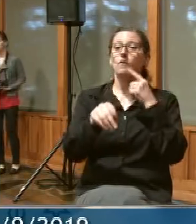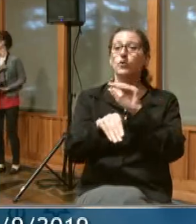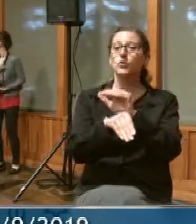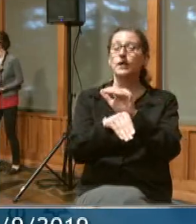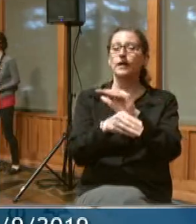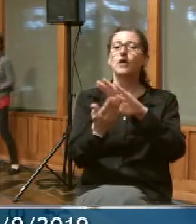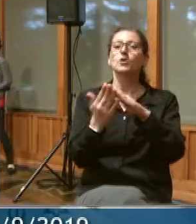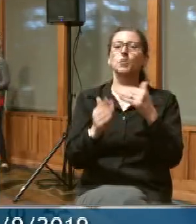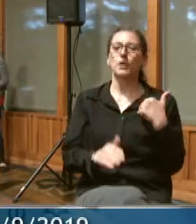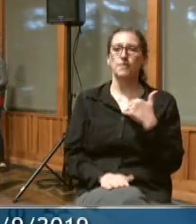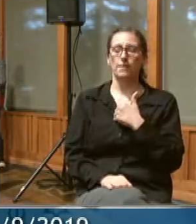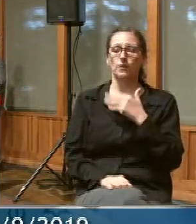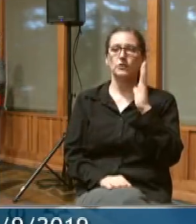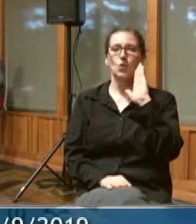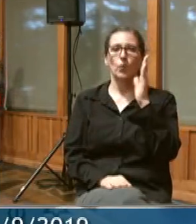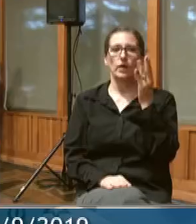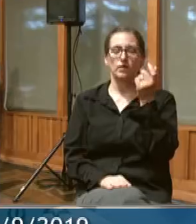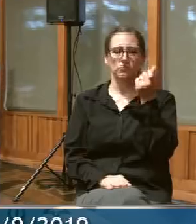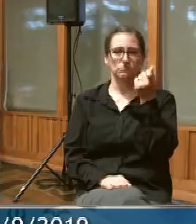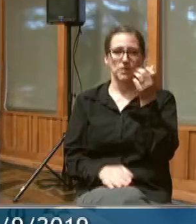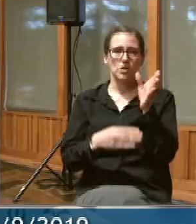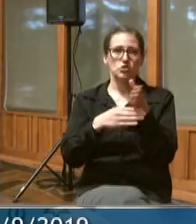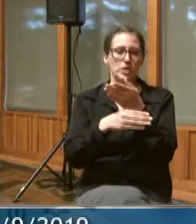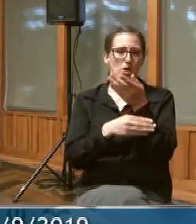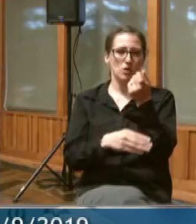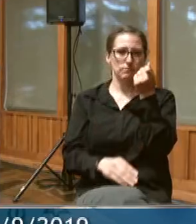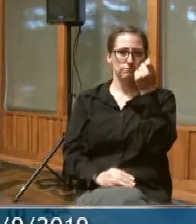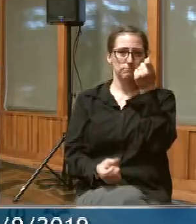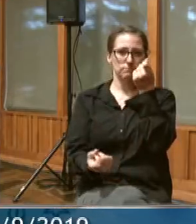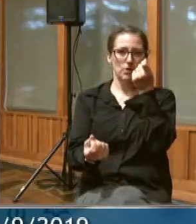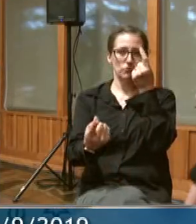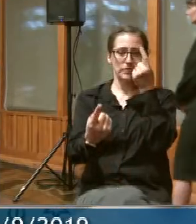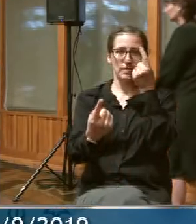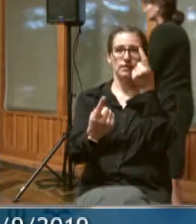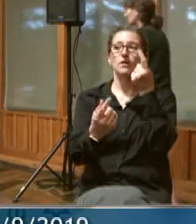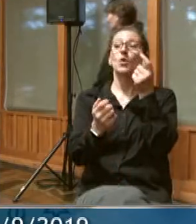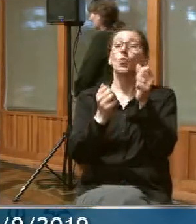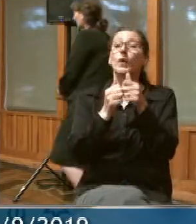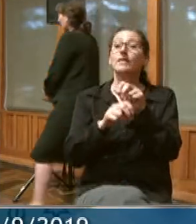YES. LET ME JUST DO A COUPLE OF NOTES. THE GOAL OF THE EVENING IS THE